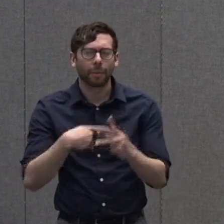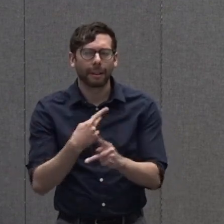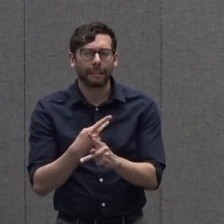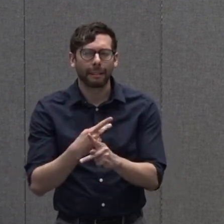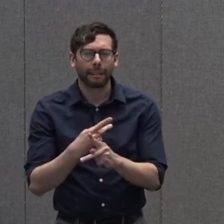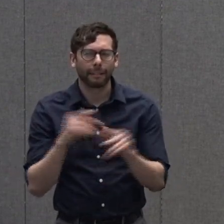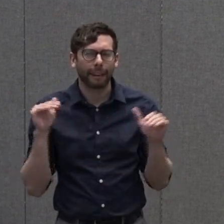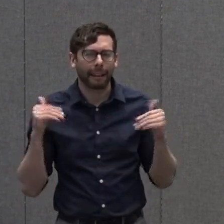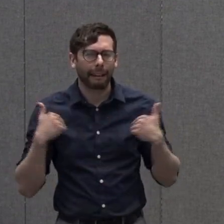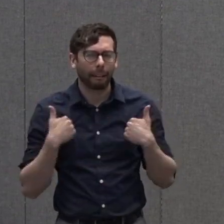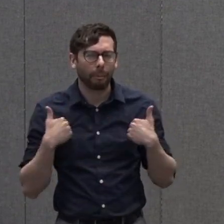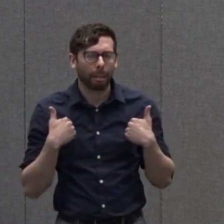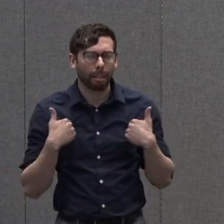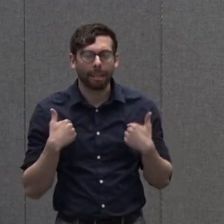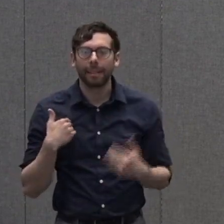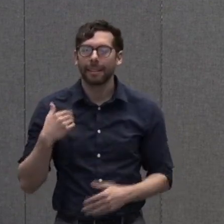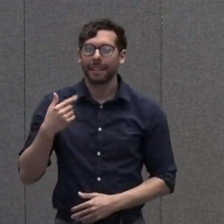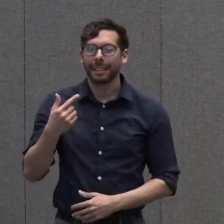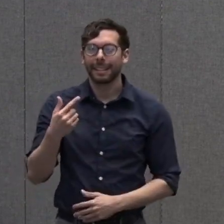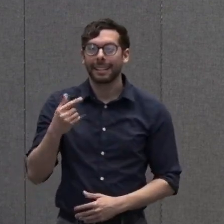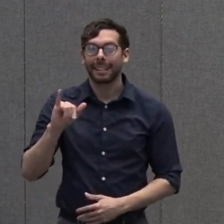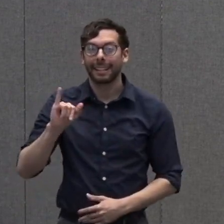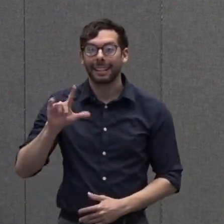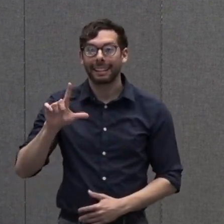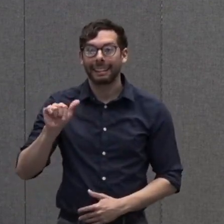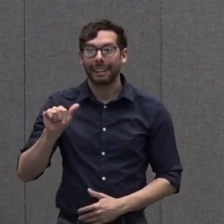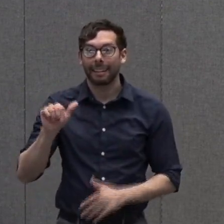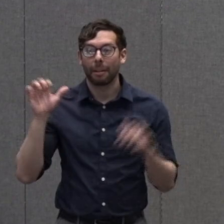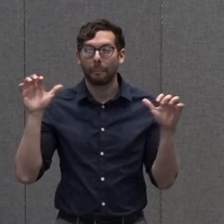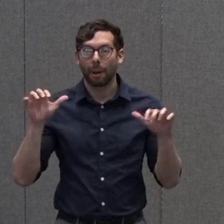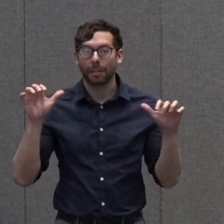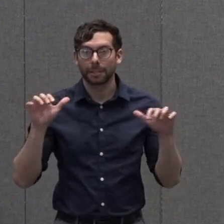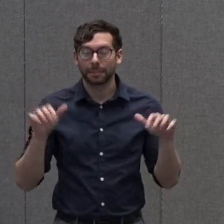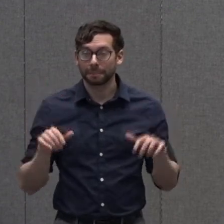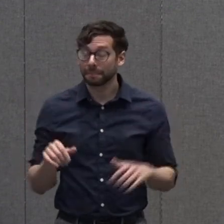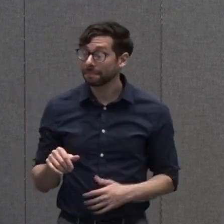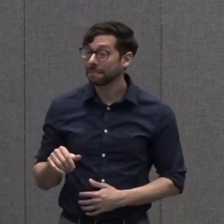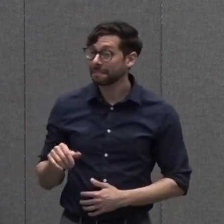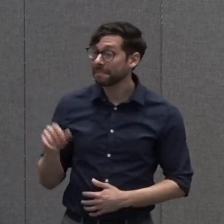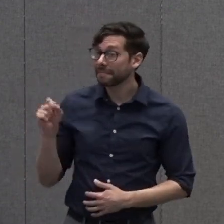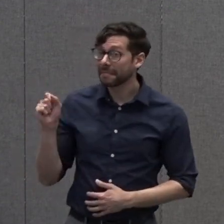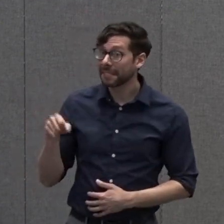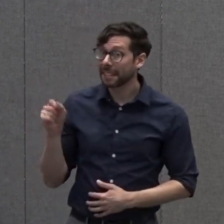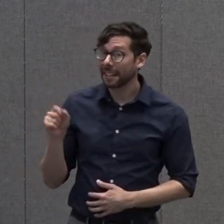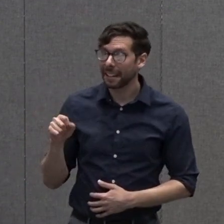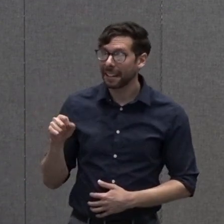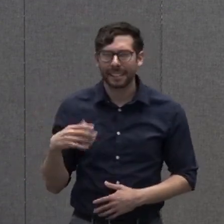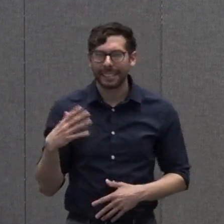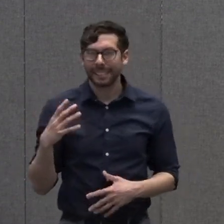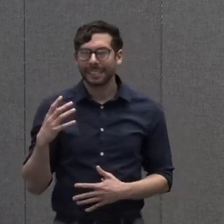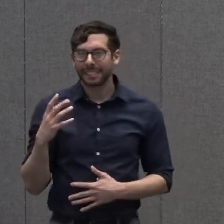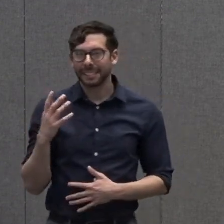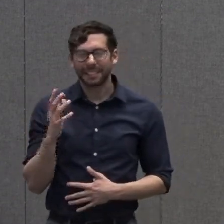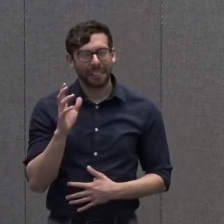How did she get her name, Gila monster? Well, that's a good question. I don't know if anybody knows. Let's bring her out, I think they'd like to see her